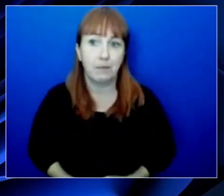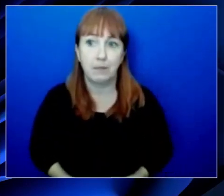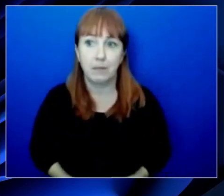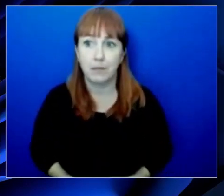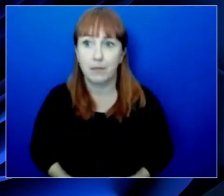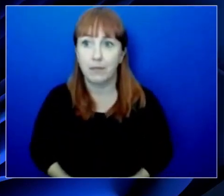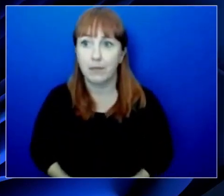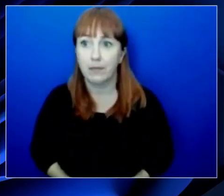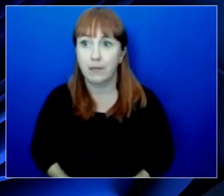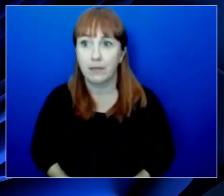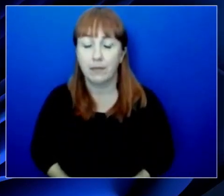Let me minimize